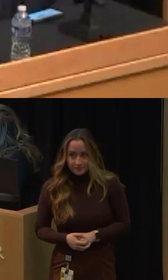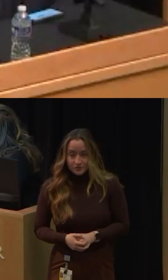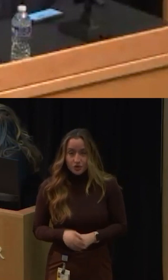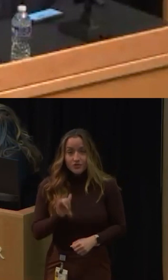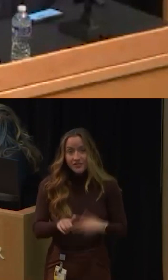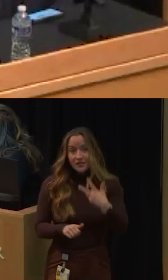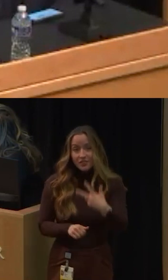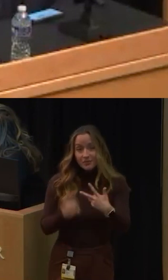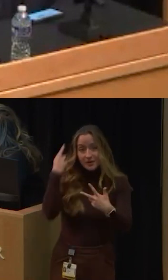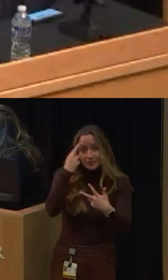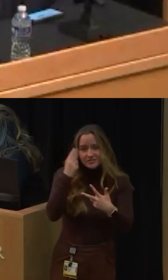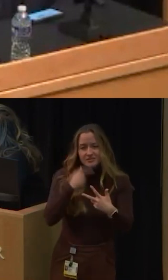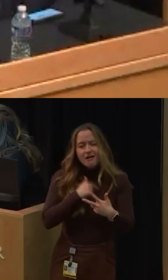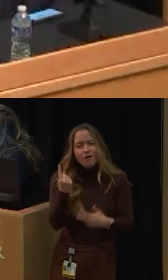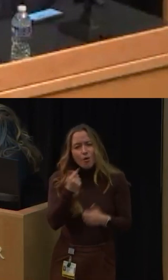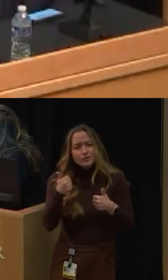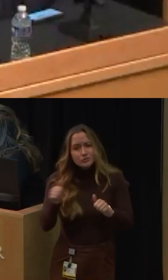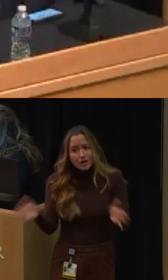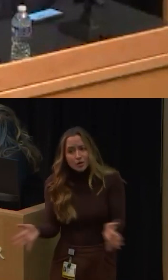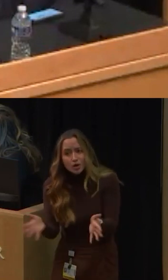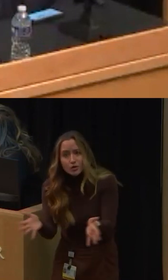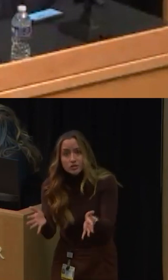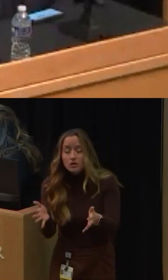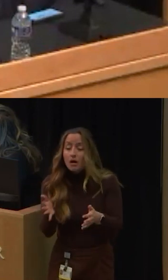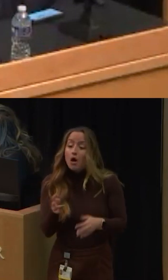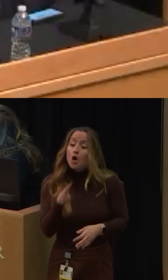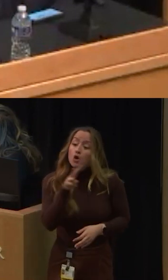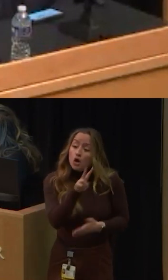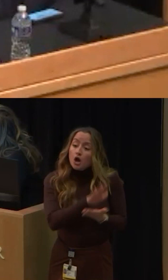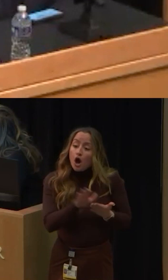I always try to encourage people to look at college as an opportunity,